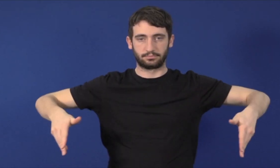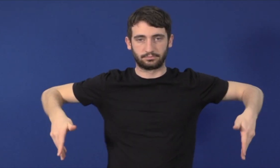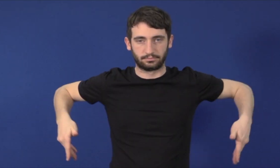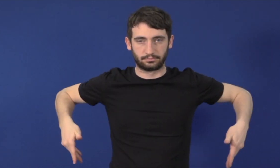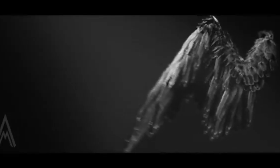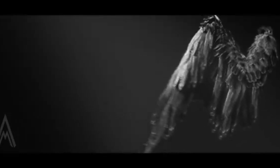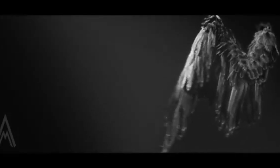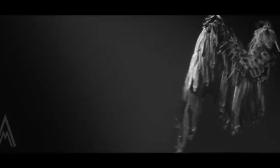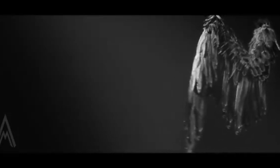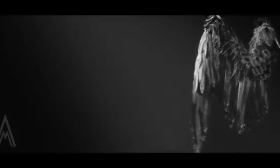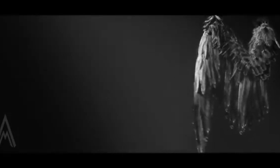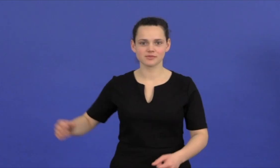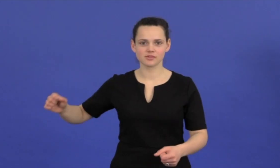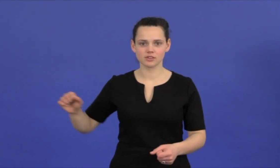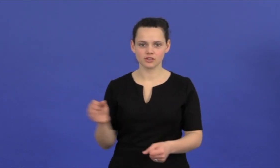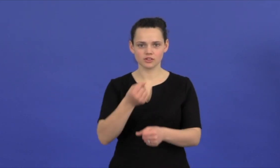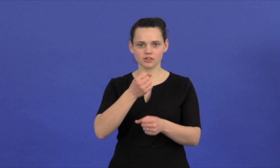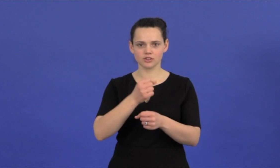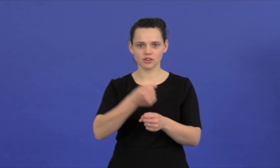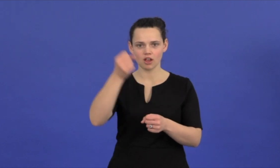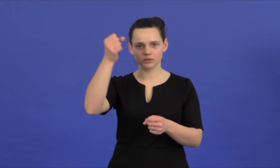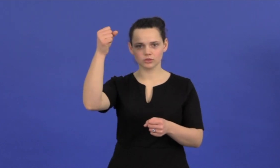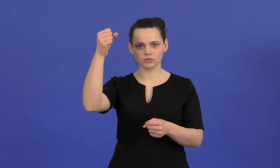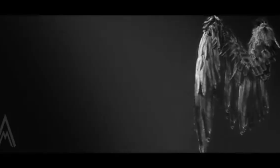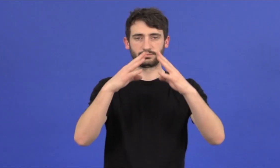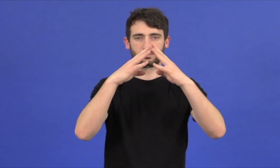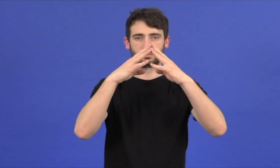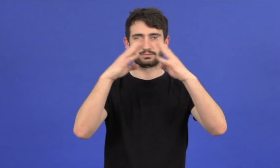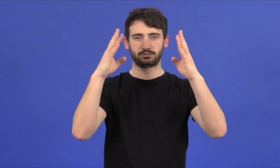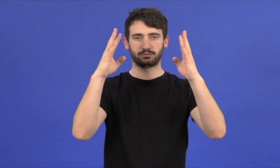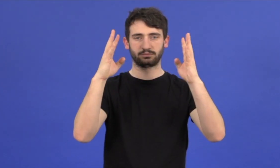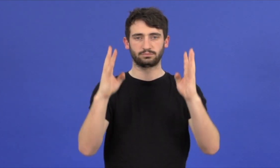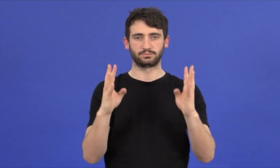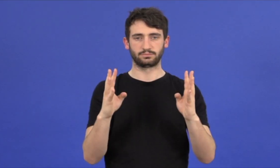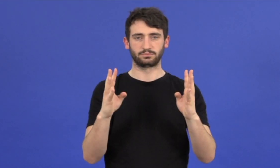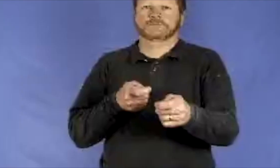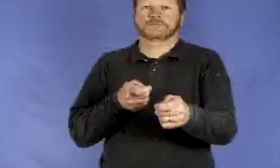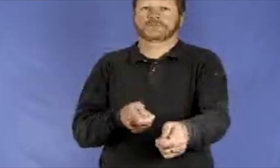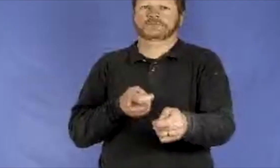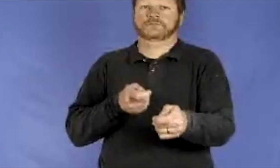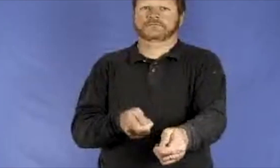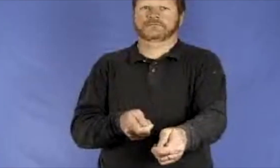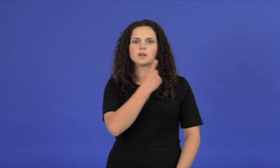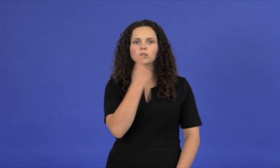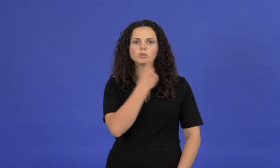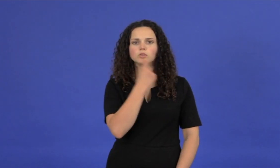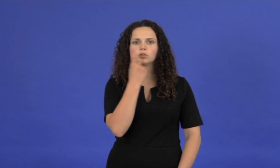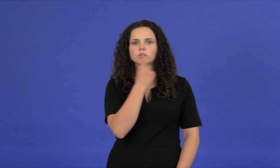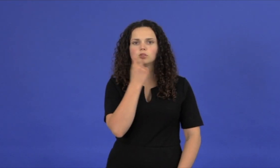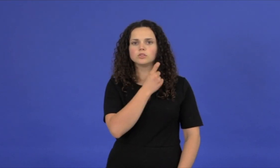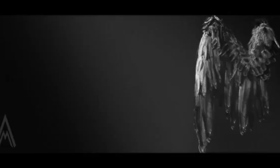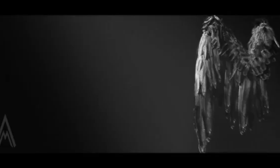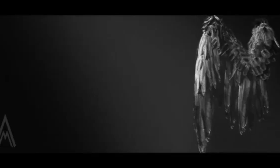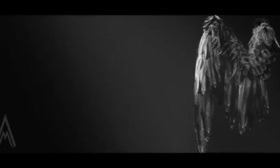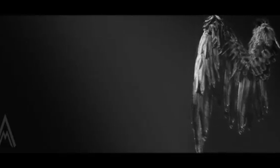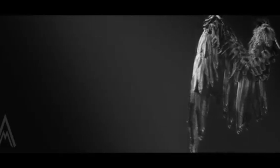she kept him in a gilded cage... and fed him field mice...